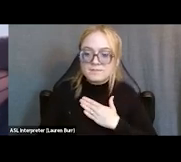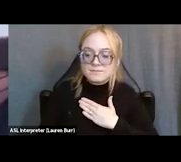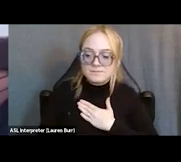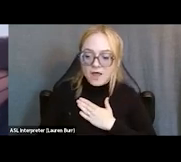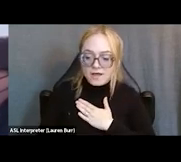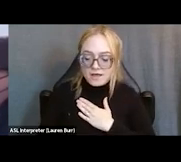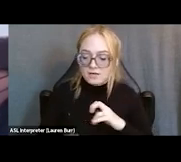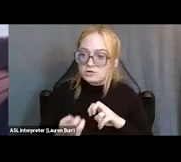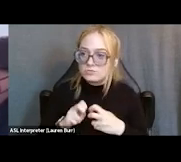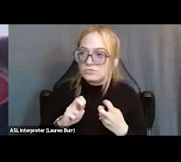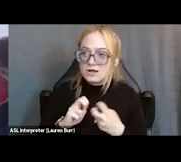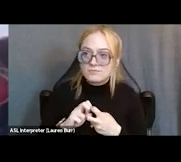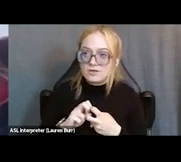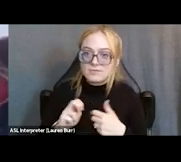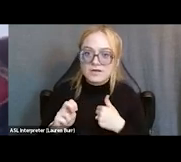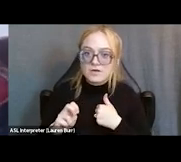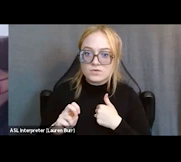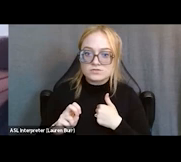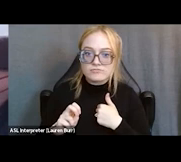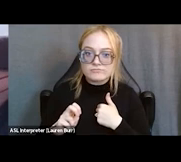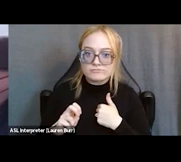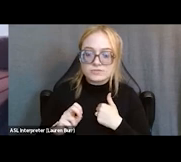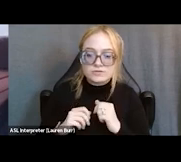I was just told that you have to wait till you get 60 or whatever.